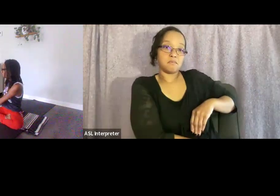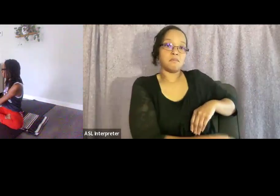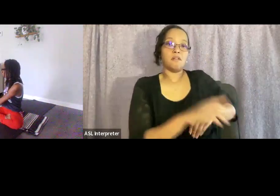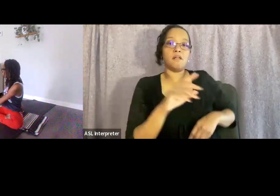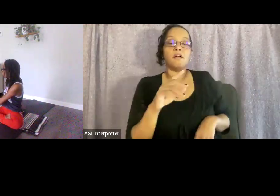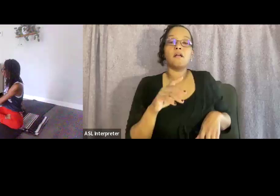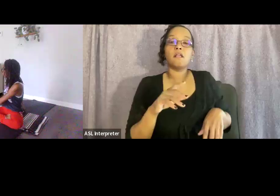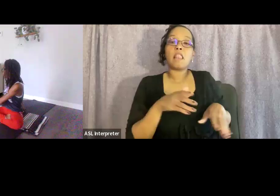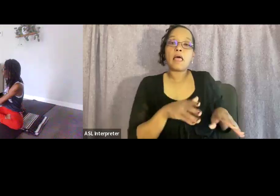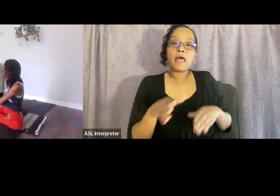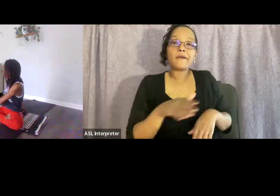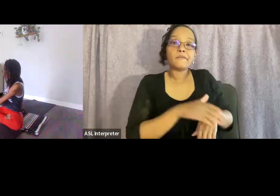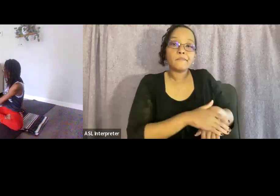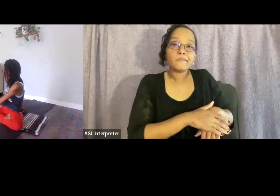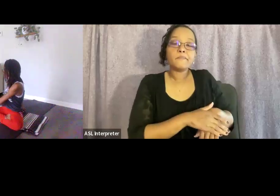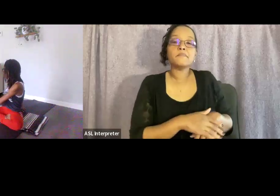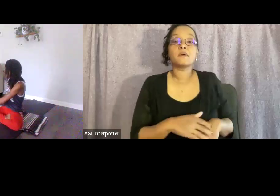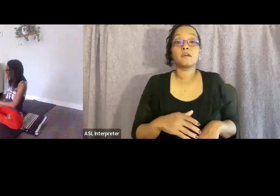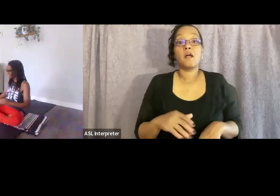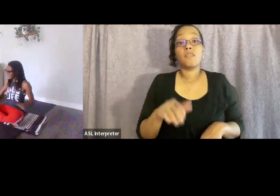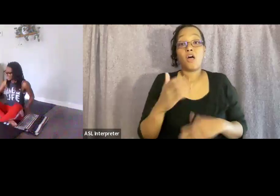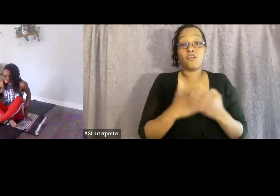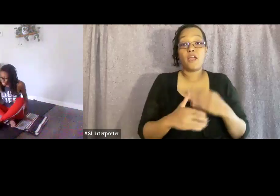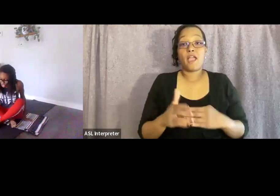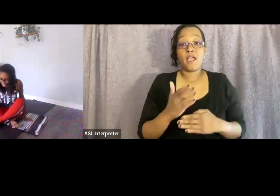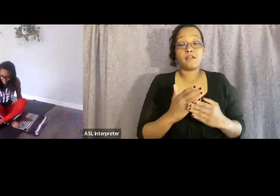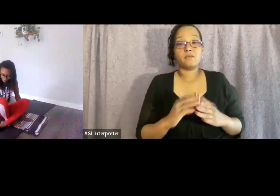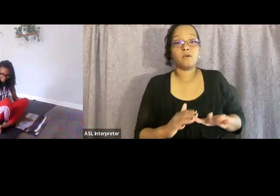It can come to the earth behind you, or it can come to the chair.